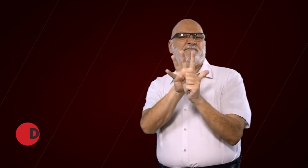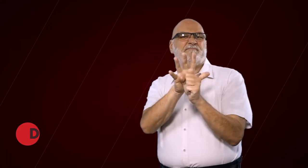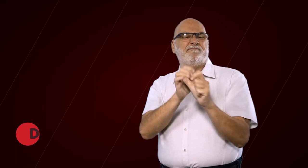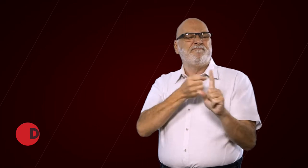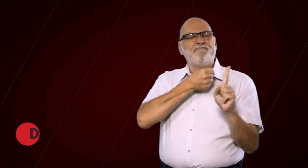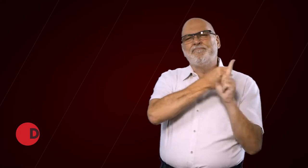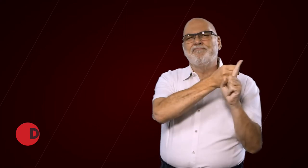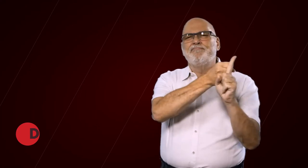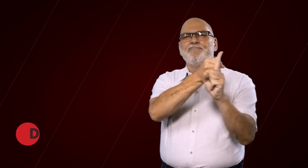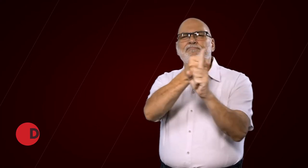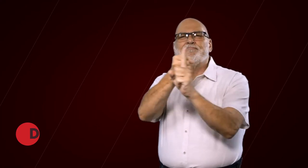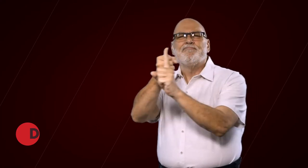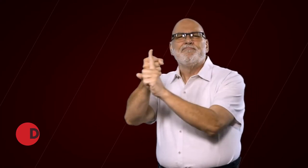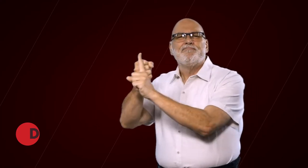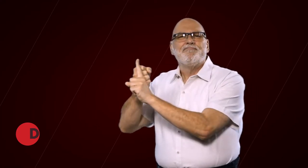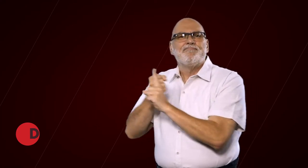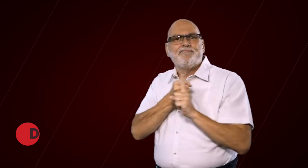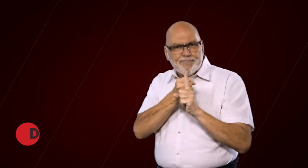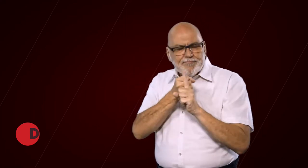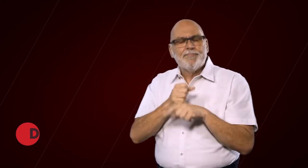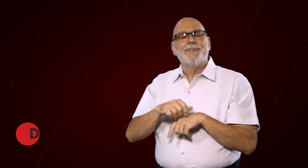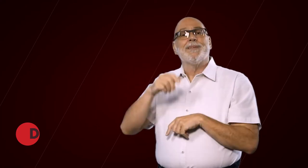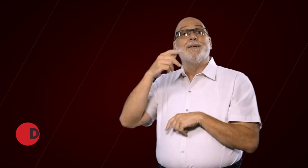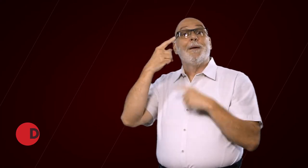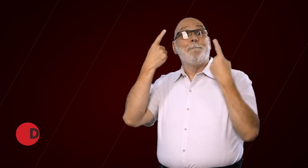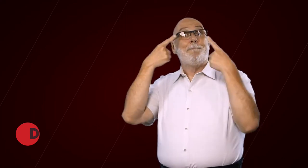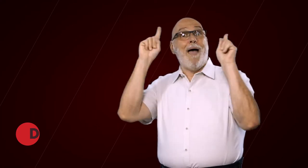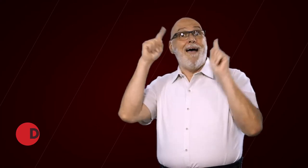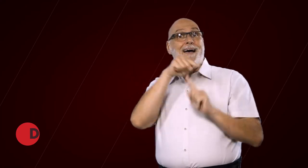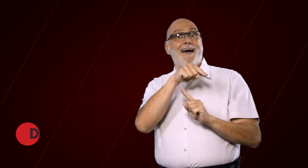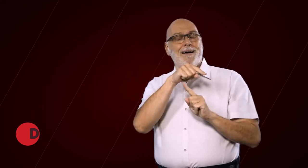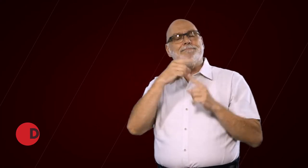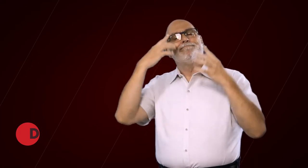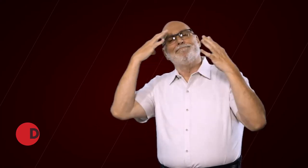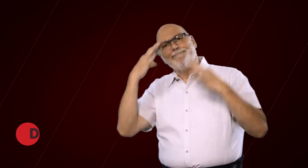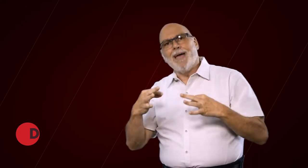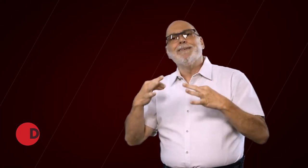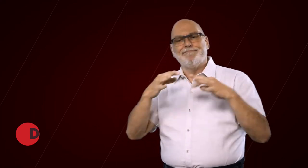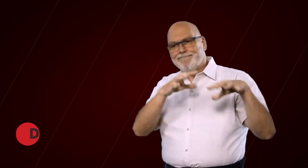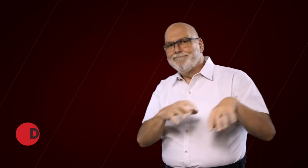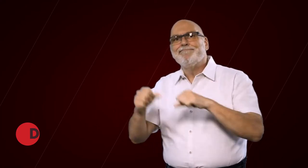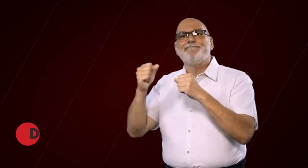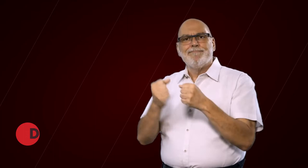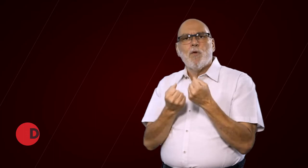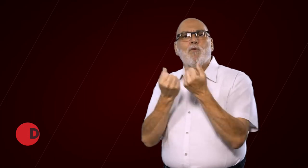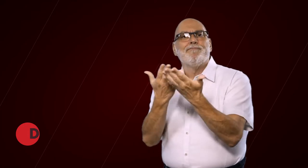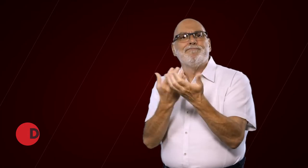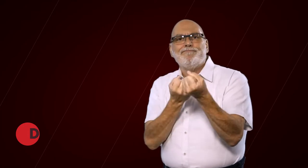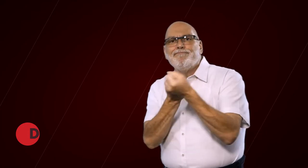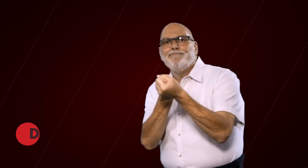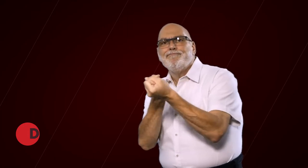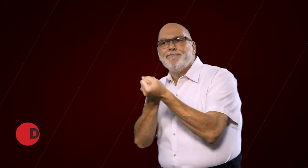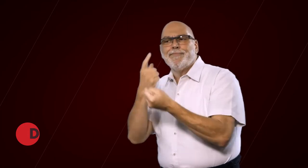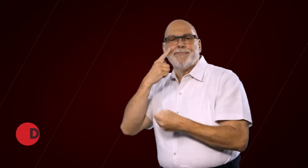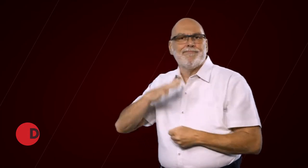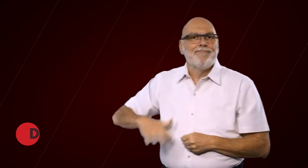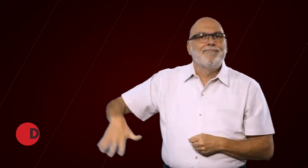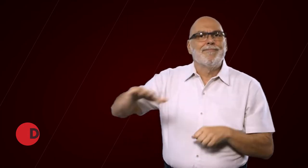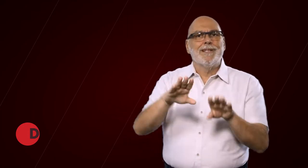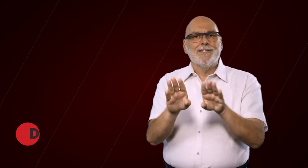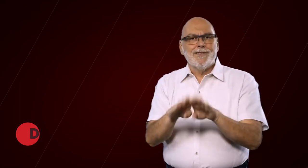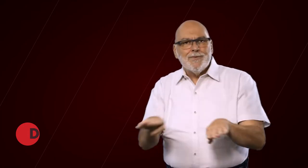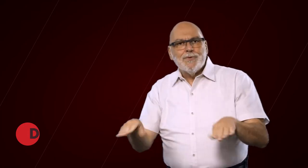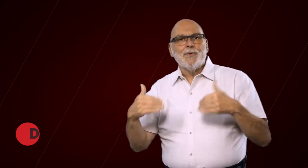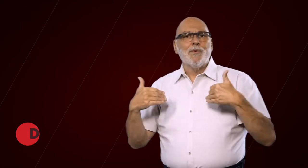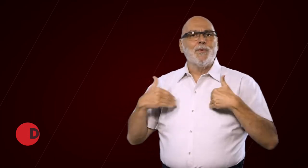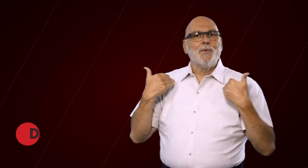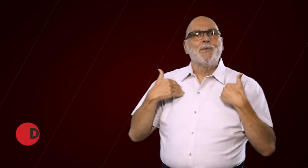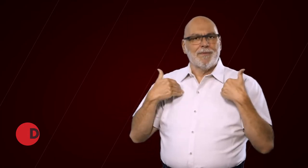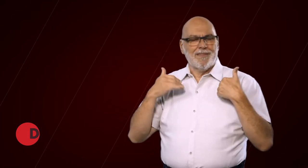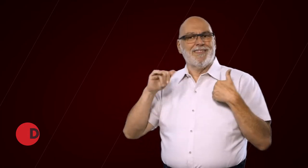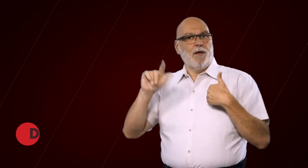now offers their services to children or youth living anywhere